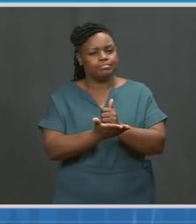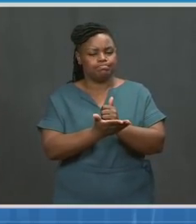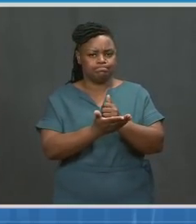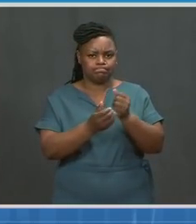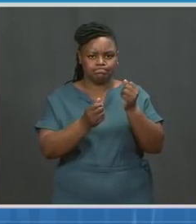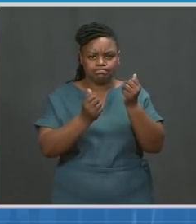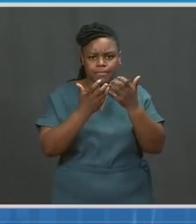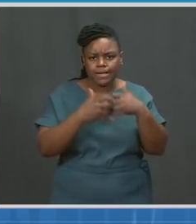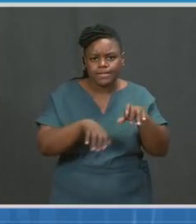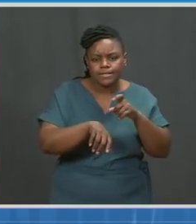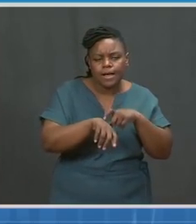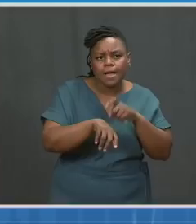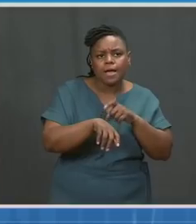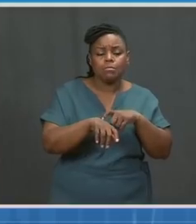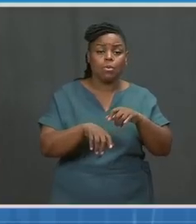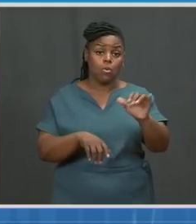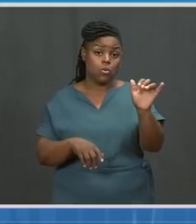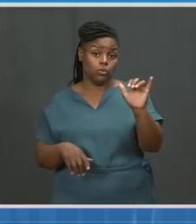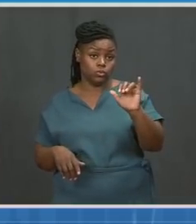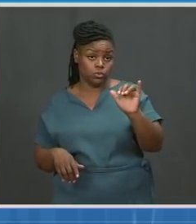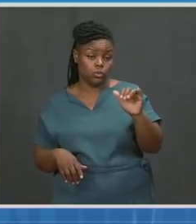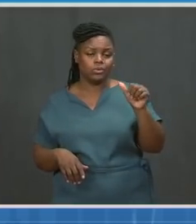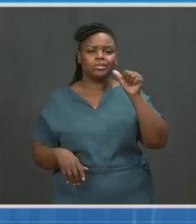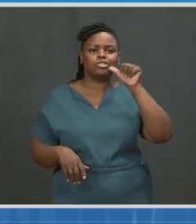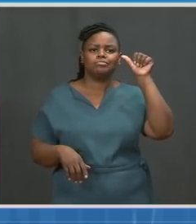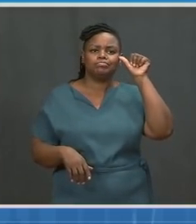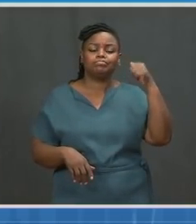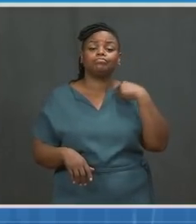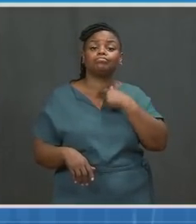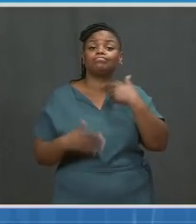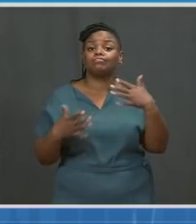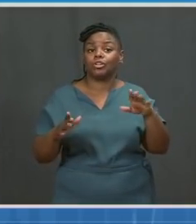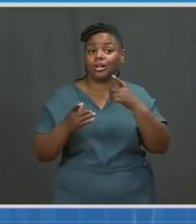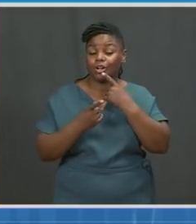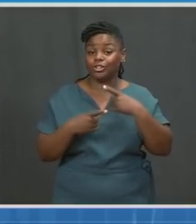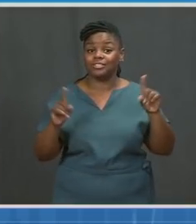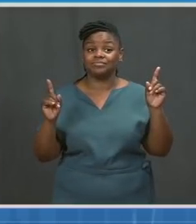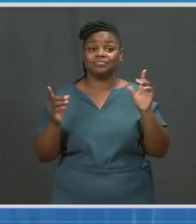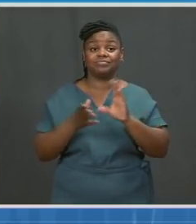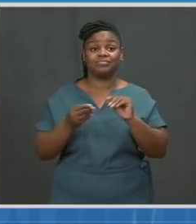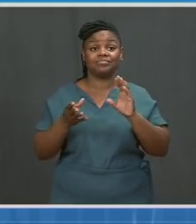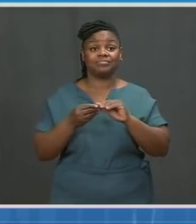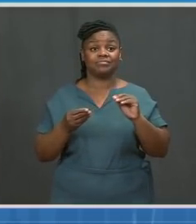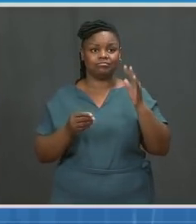In addition, yesterday, we announced that given the strong portfolio of approved, highly effective,